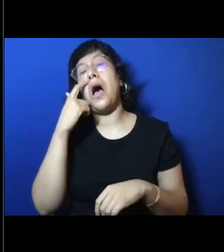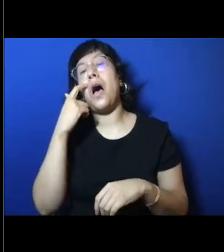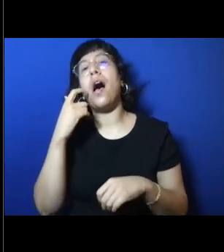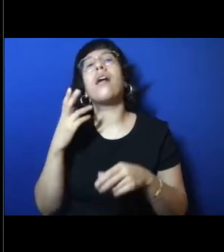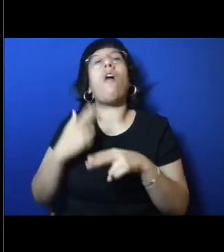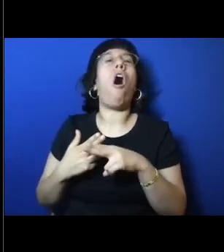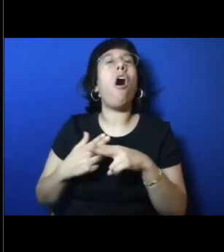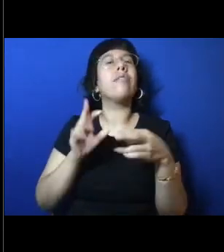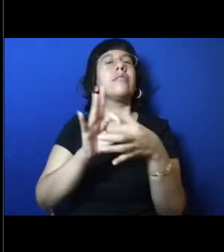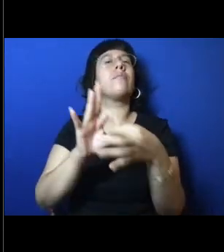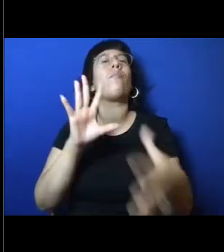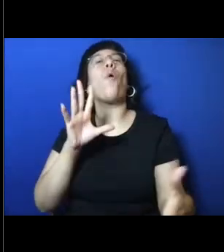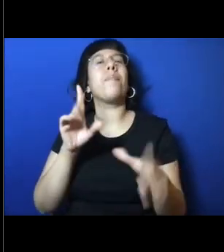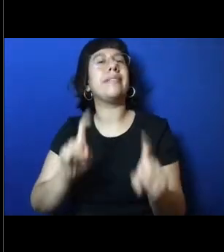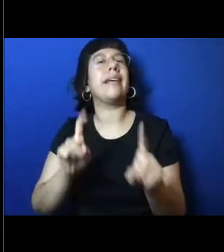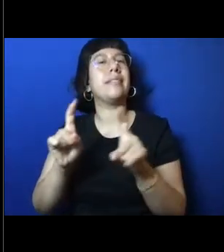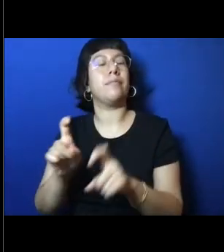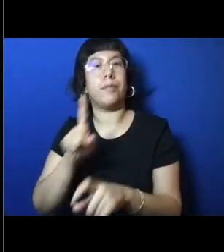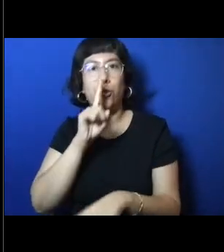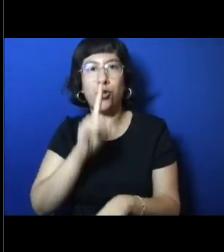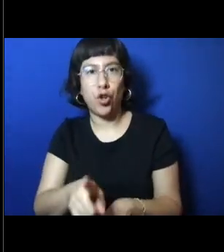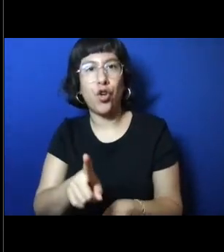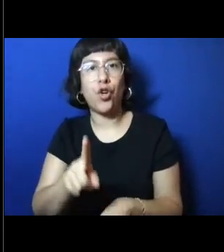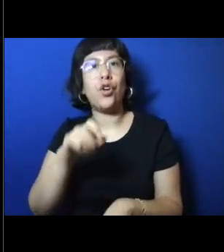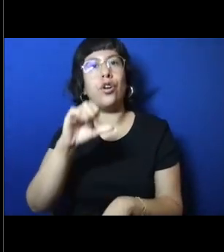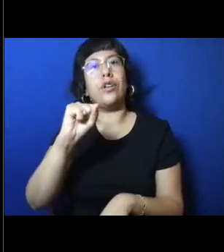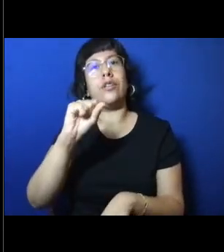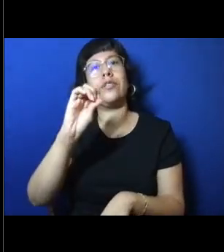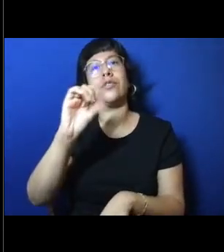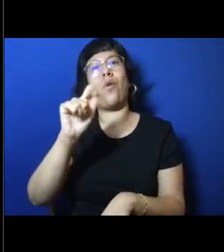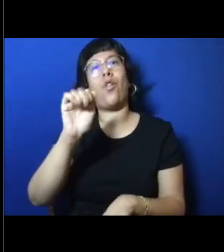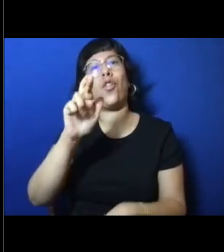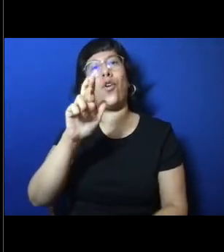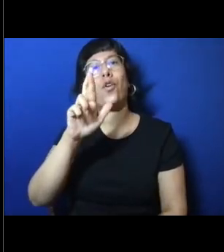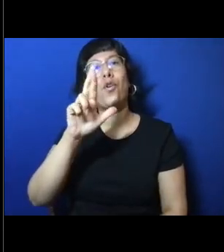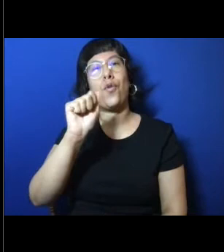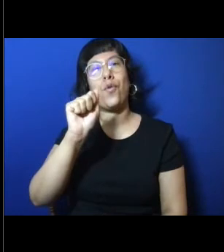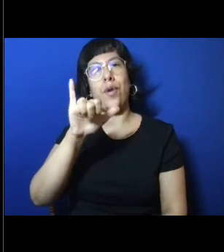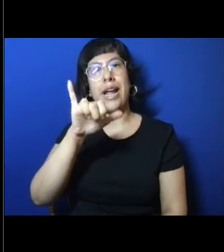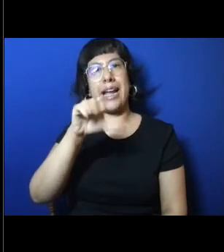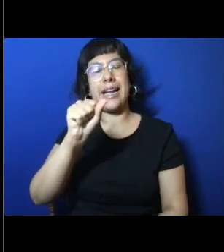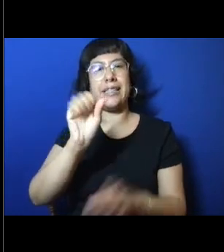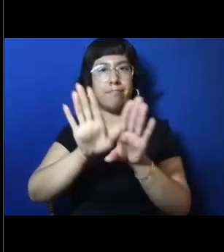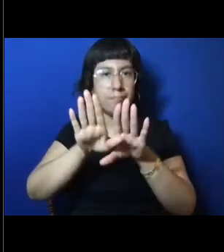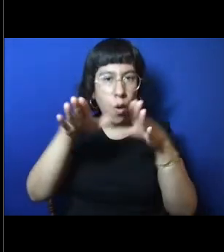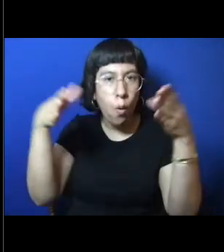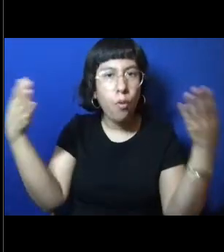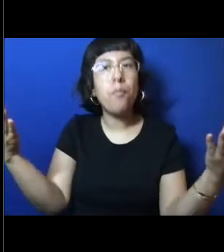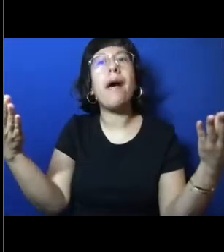Make sure that the solar rays unfold. But yes, that has happened before where a raise will not unfold then. And that's a very sad day.